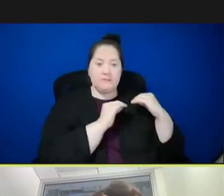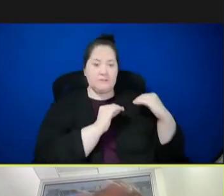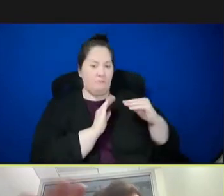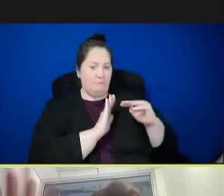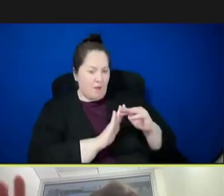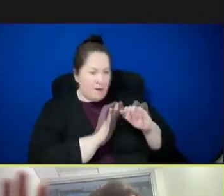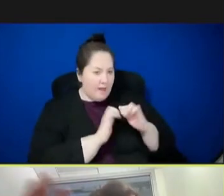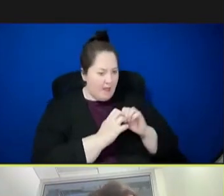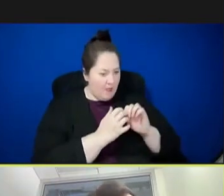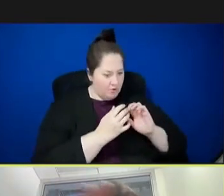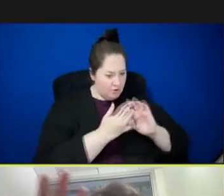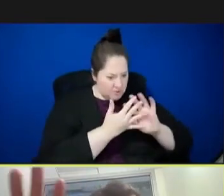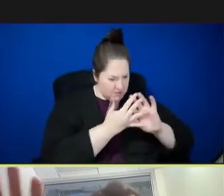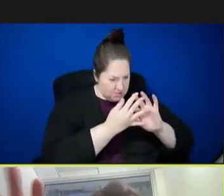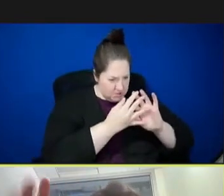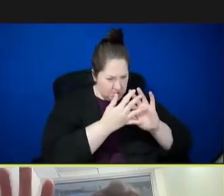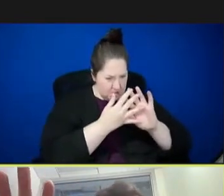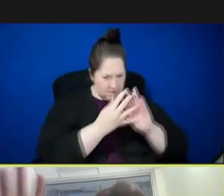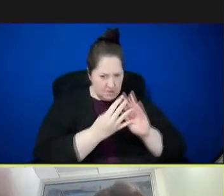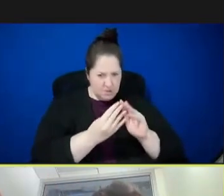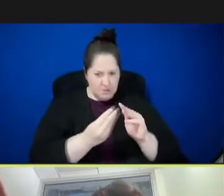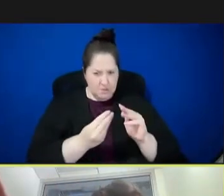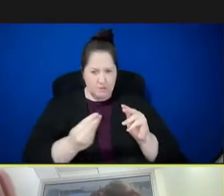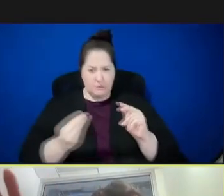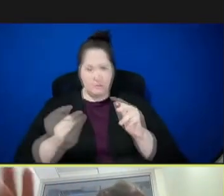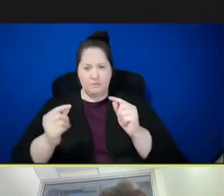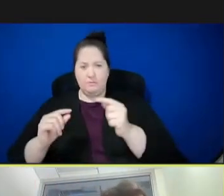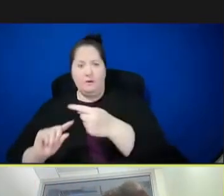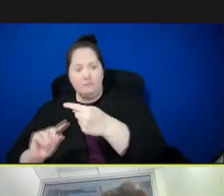re-noise it or de-noise it back into something that looks like a protein and then we can use